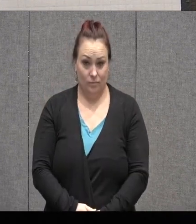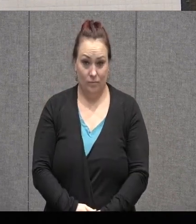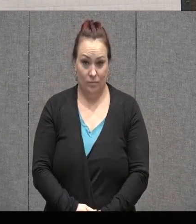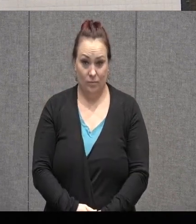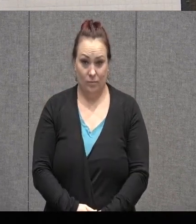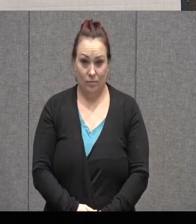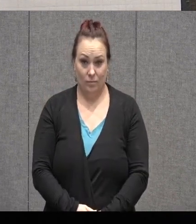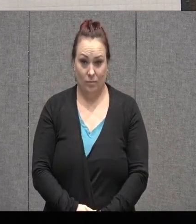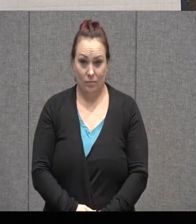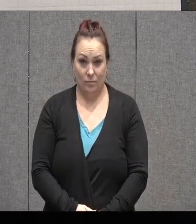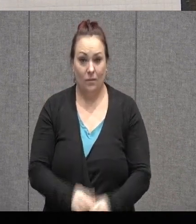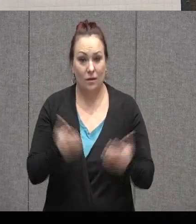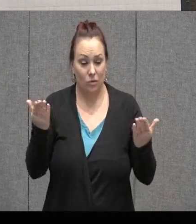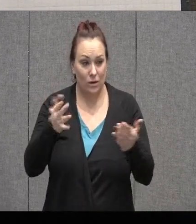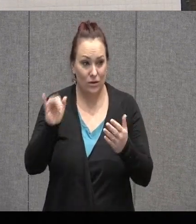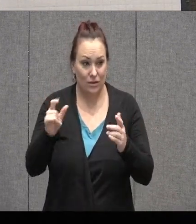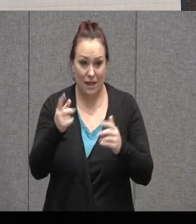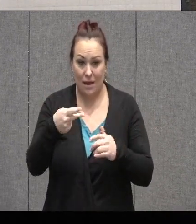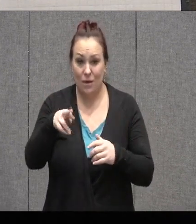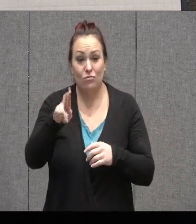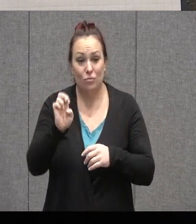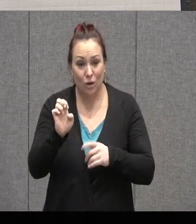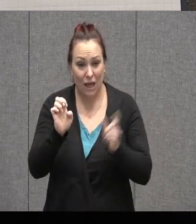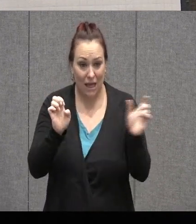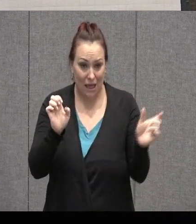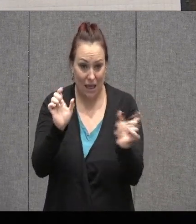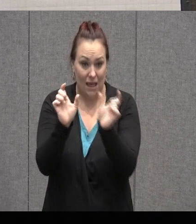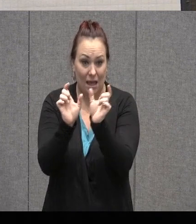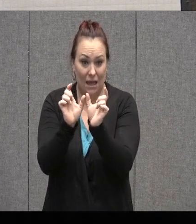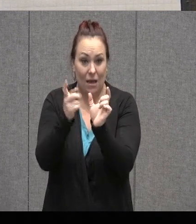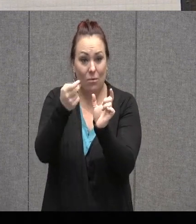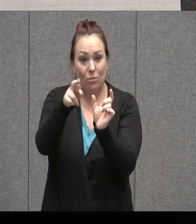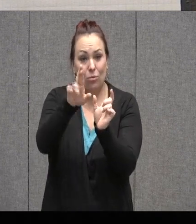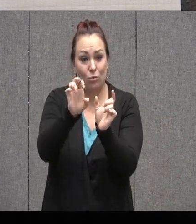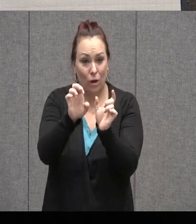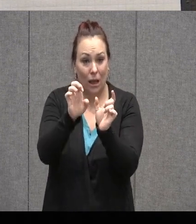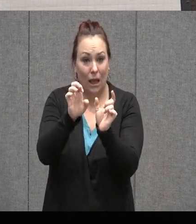Right, so here's that. Prefix, preview. What do you think that means?